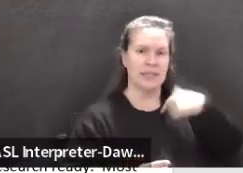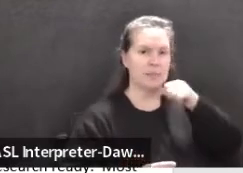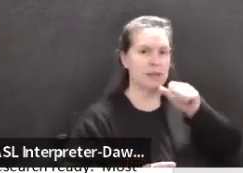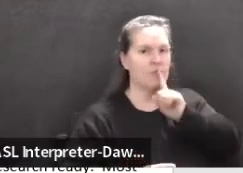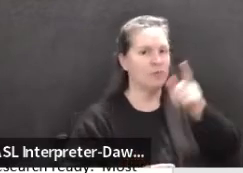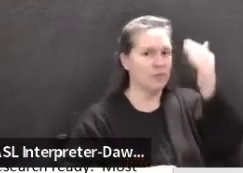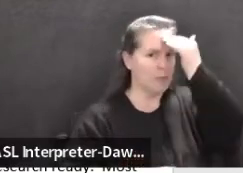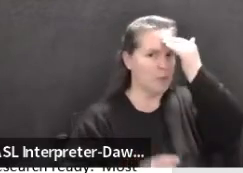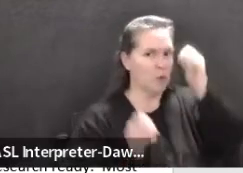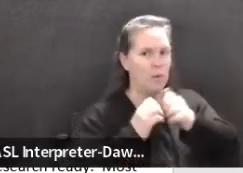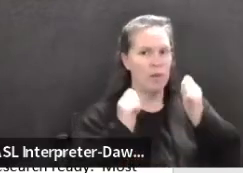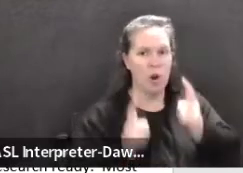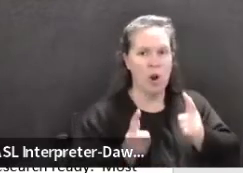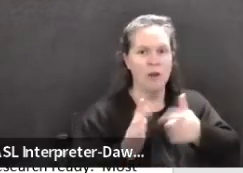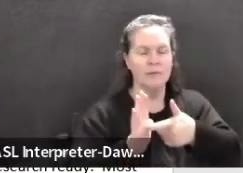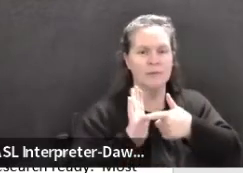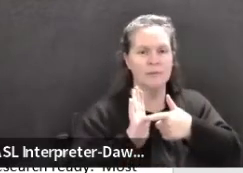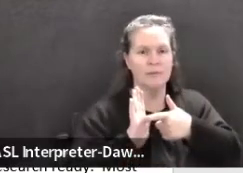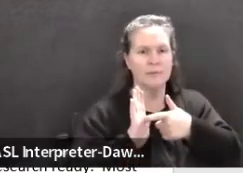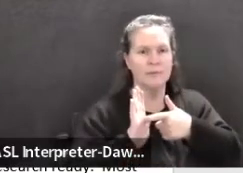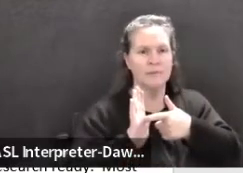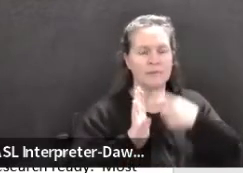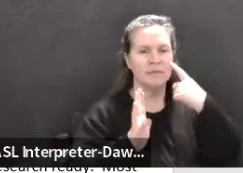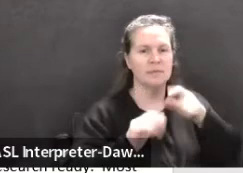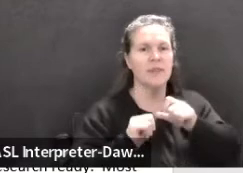with all the requirements for continued education.